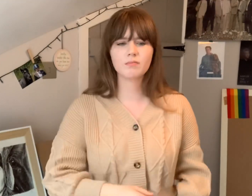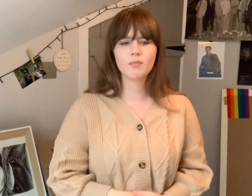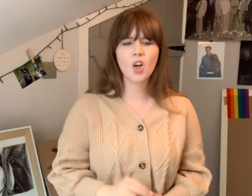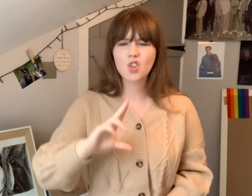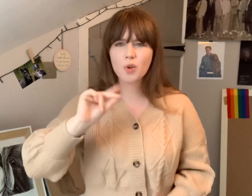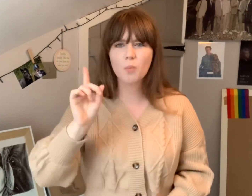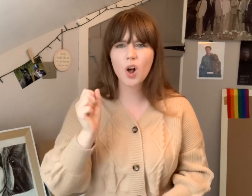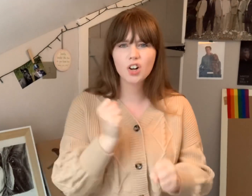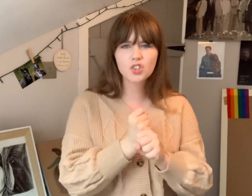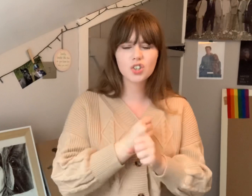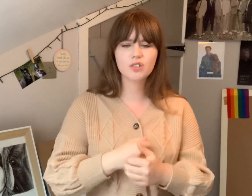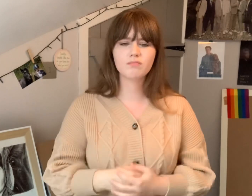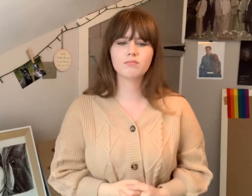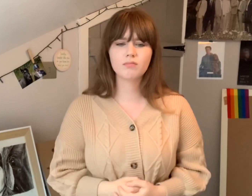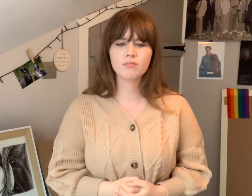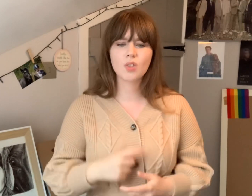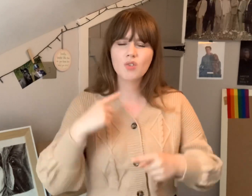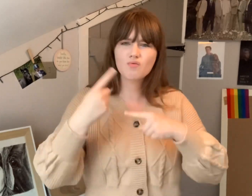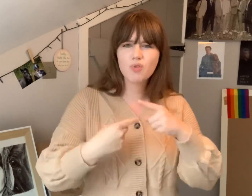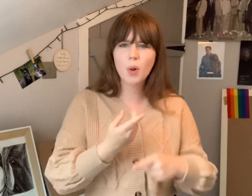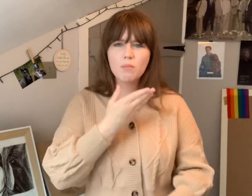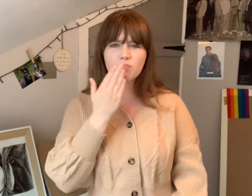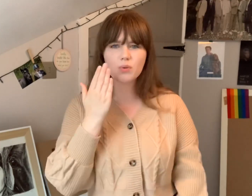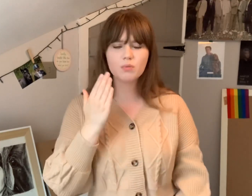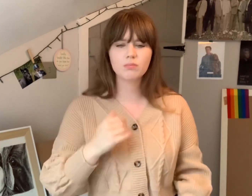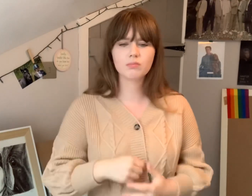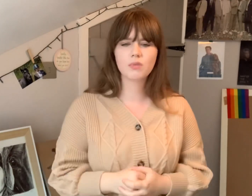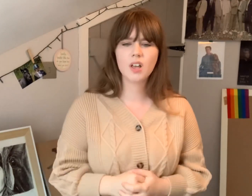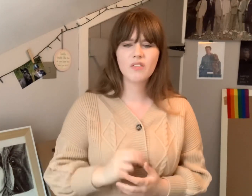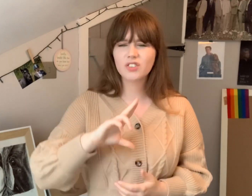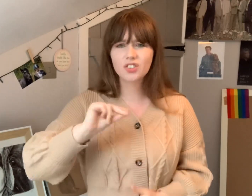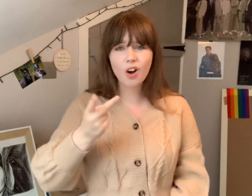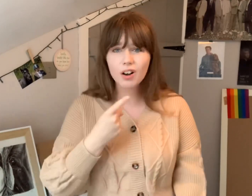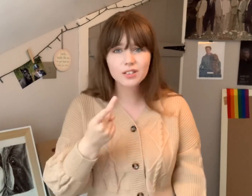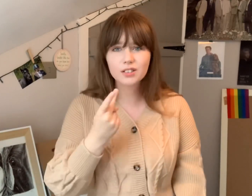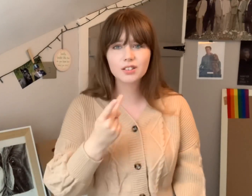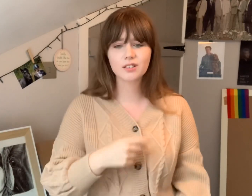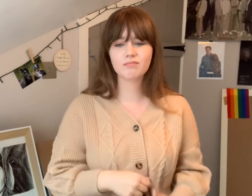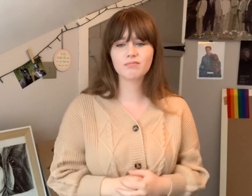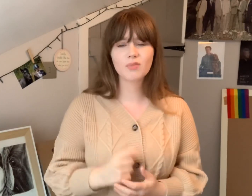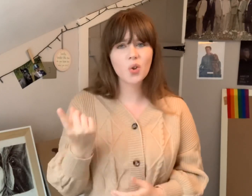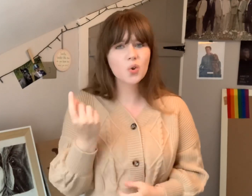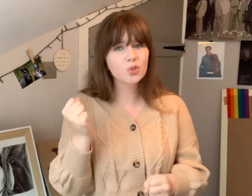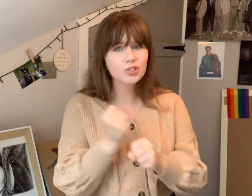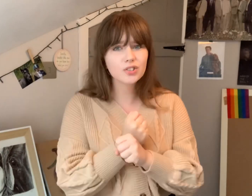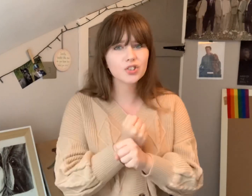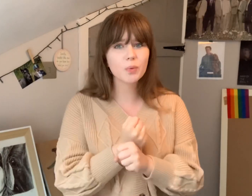No matter what I do Rolling in the poop If it's not us Who's going to do it?